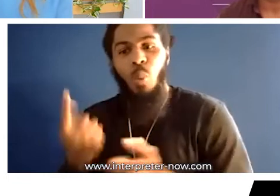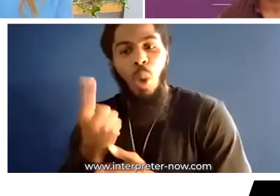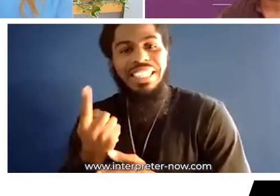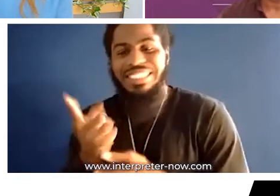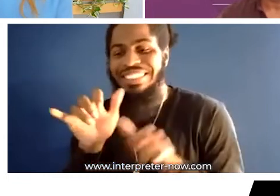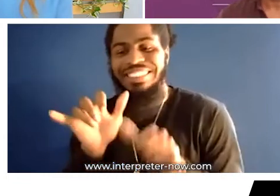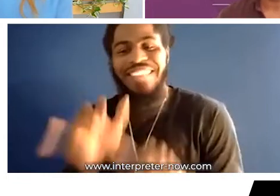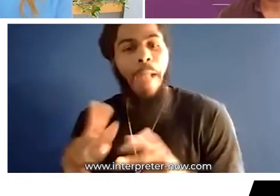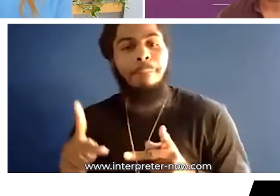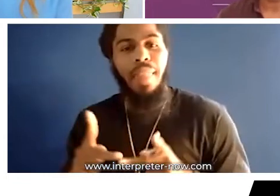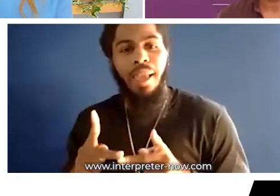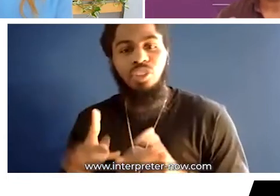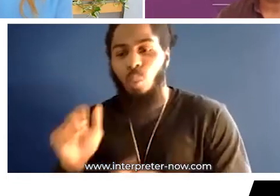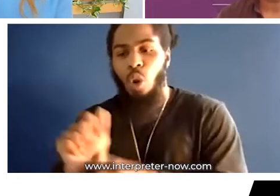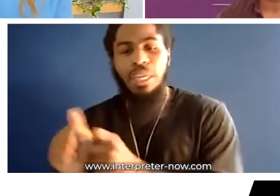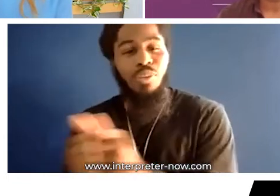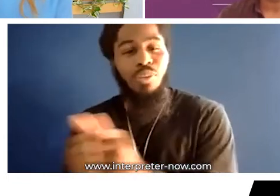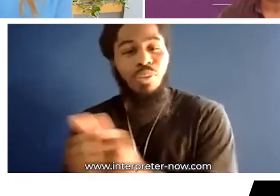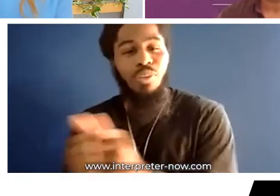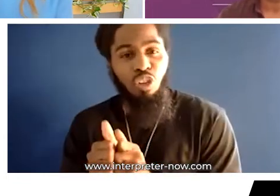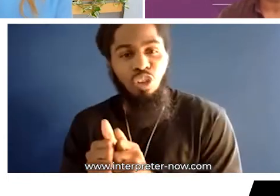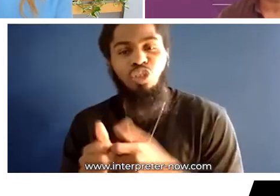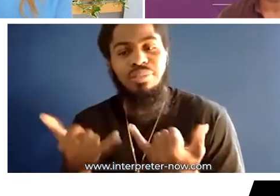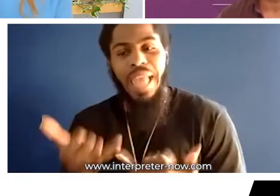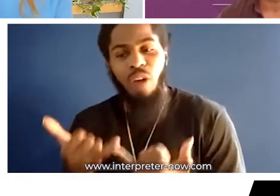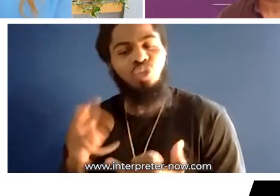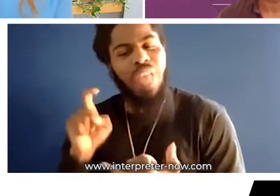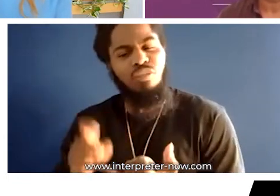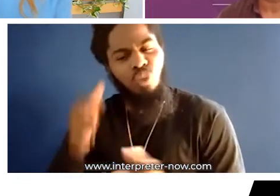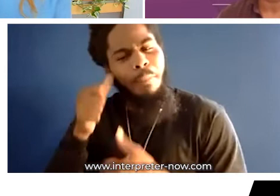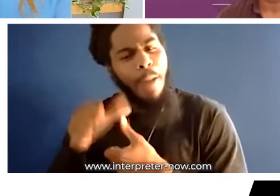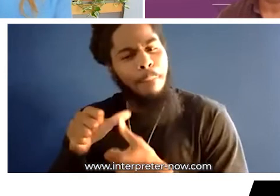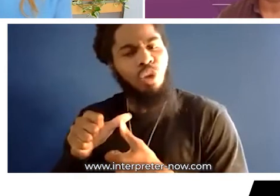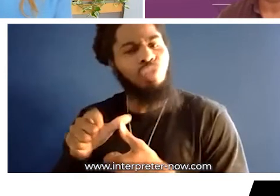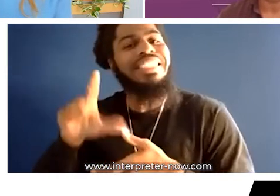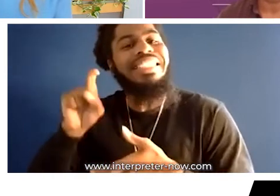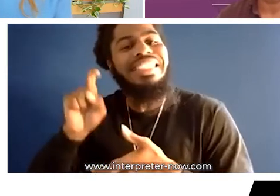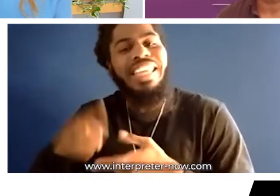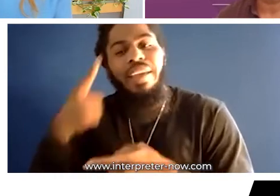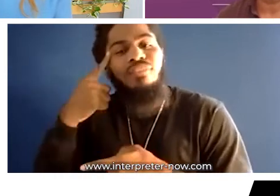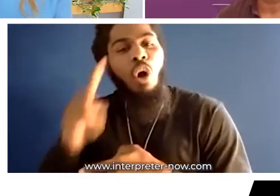And so, I think just constant reminders of the need for a remote-first mindset is going